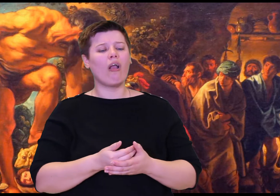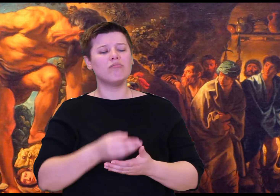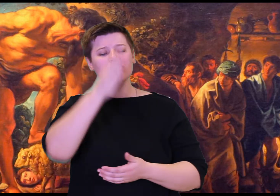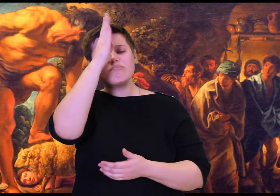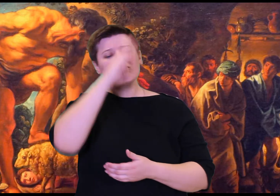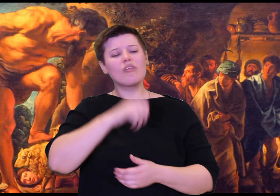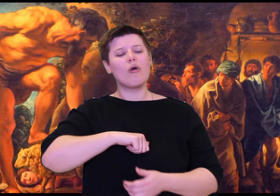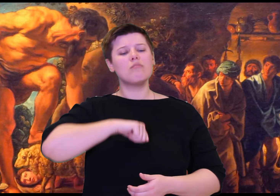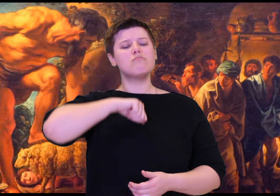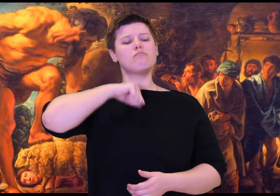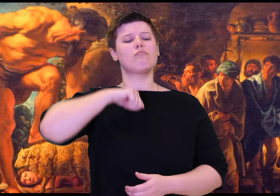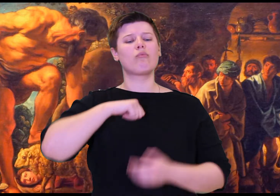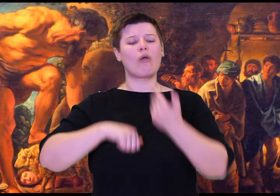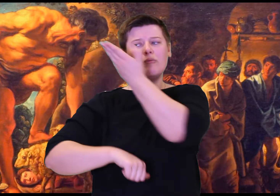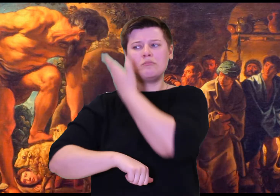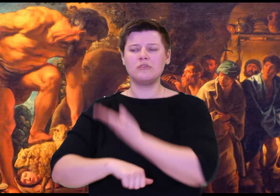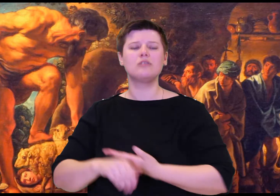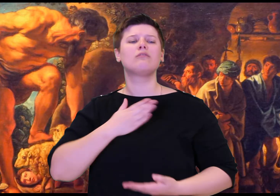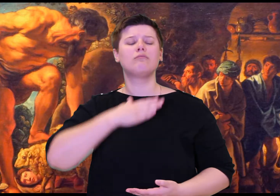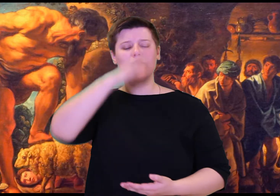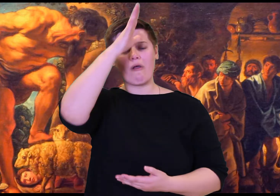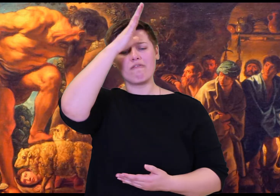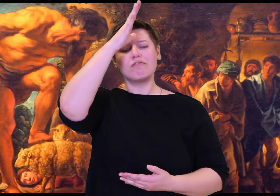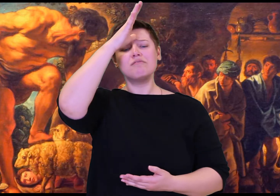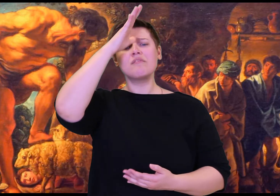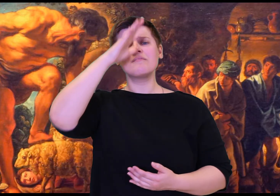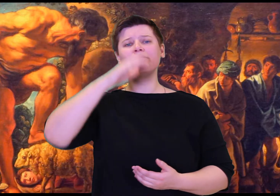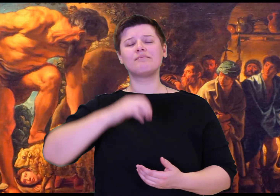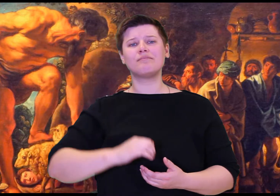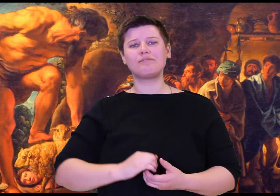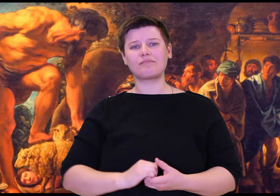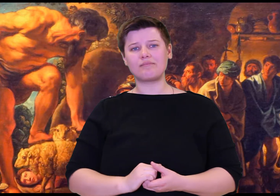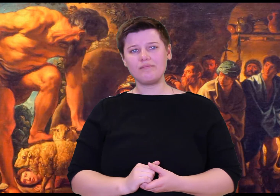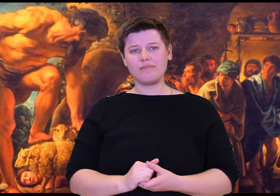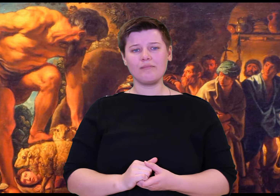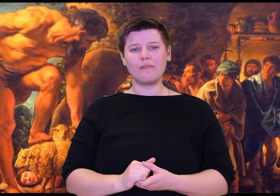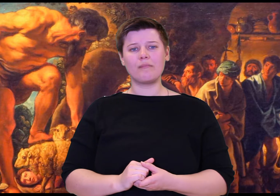by wine he got the best of me.